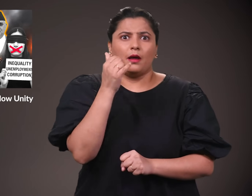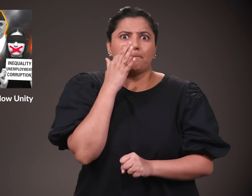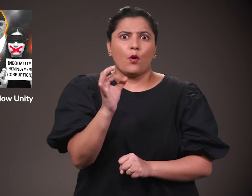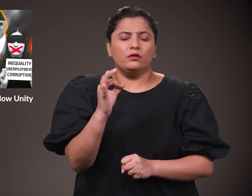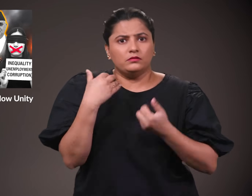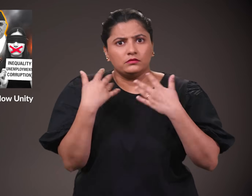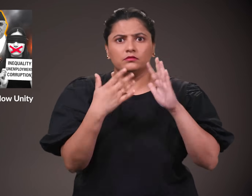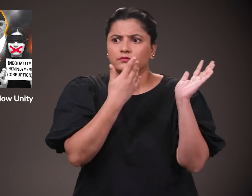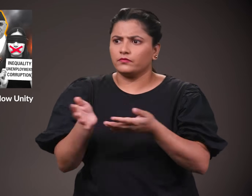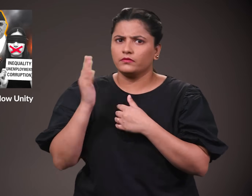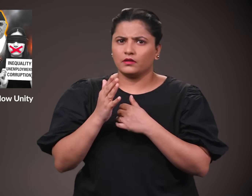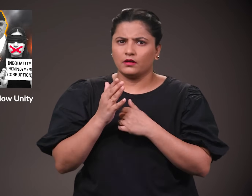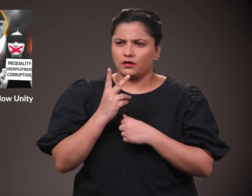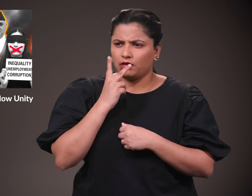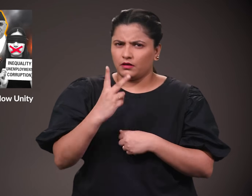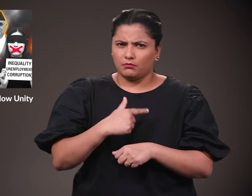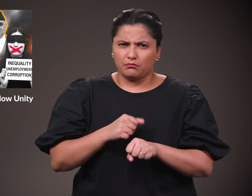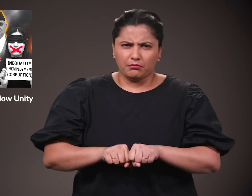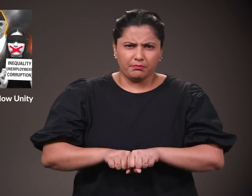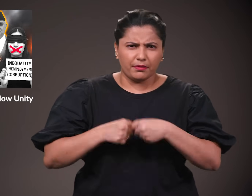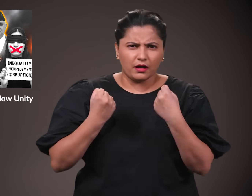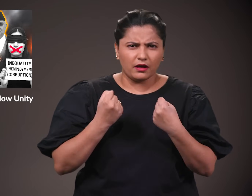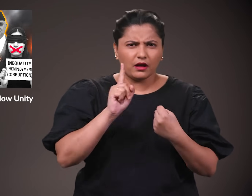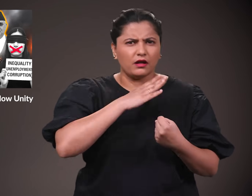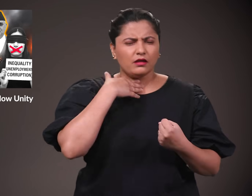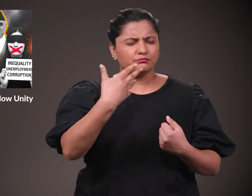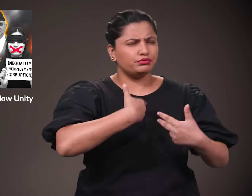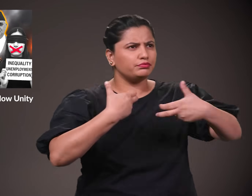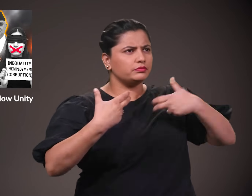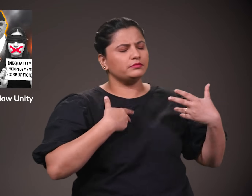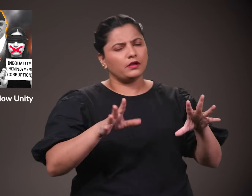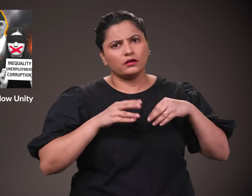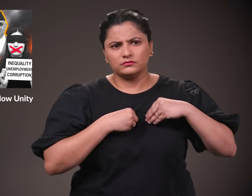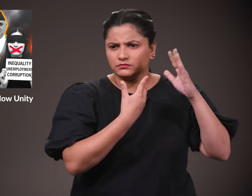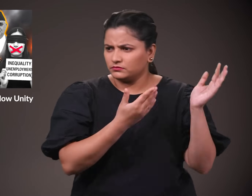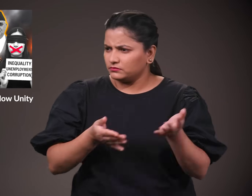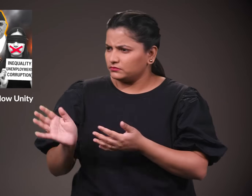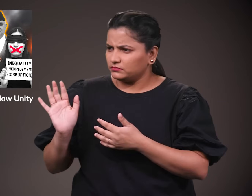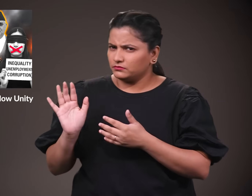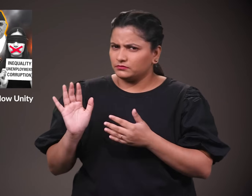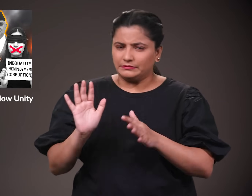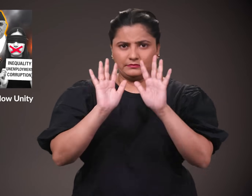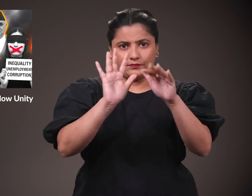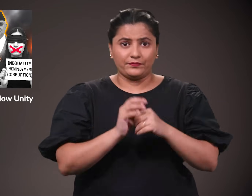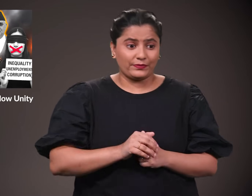This high pay was crucial for them. It is heartbreaking that they were willing to risk and lose their lives.